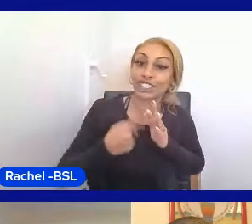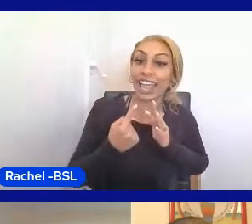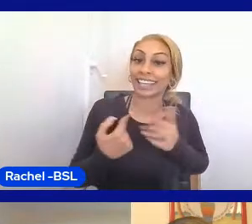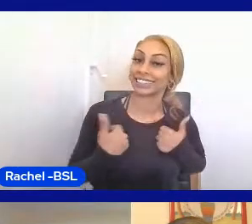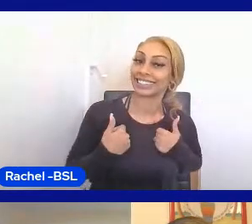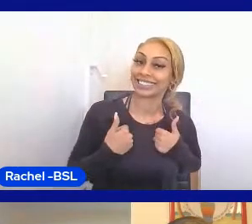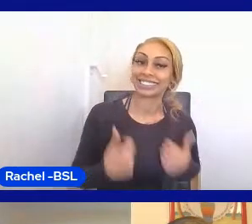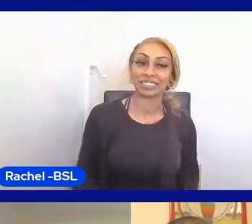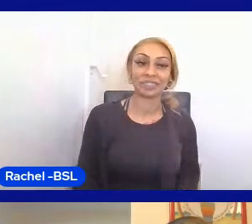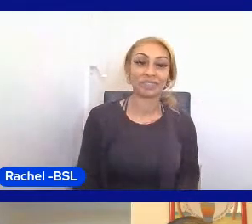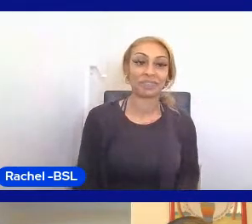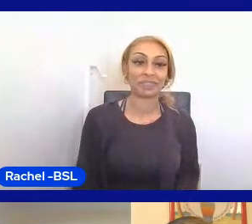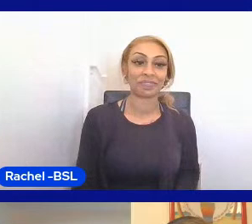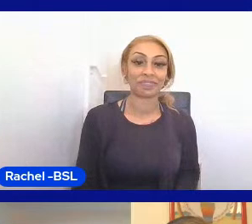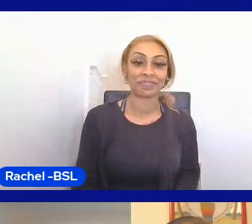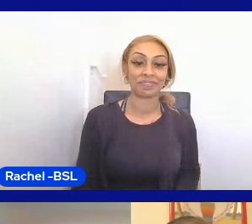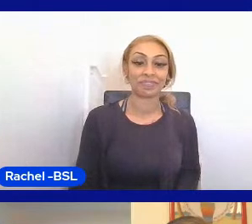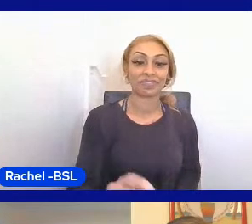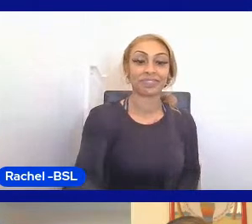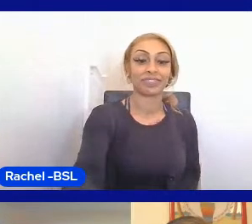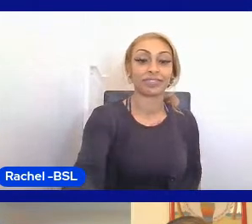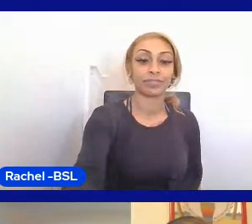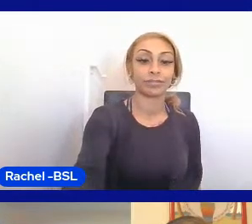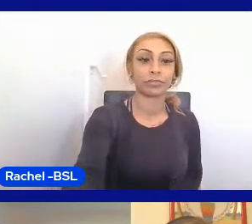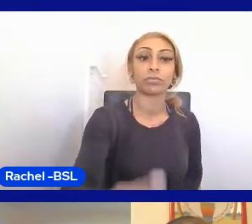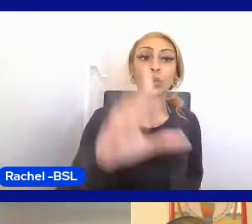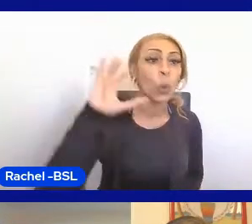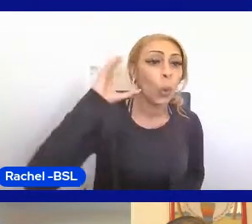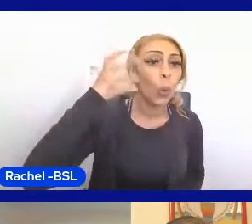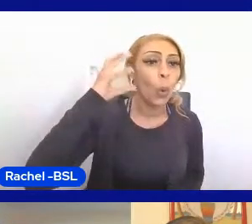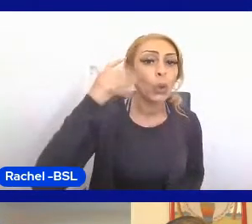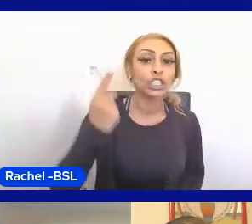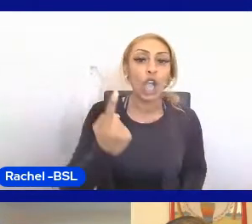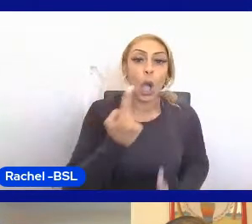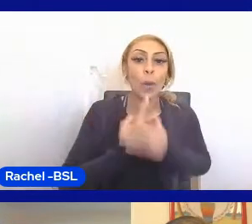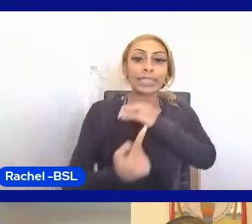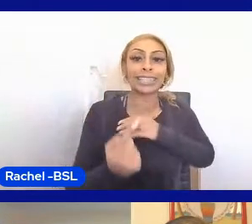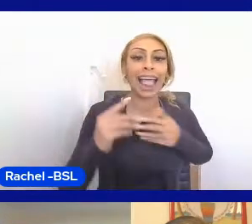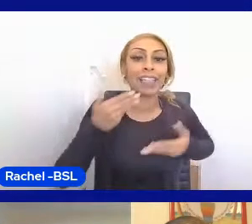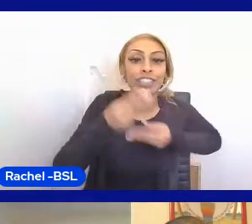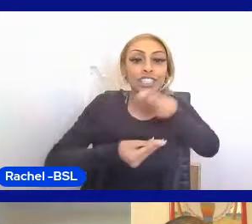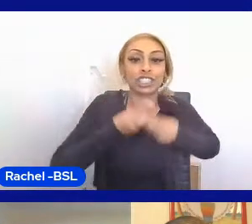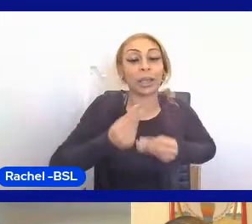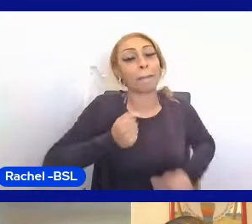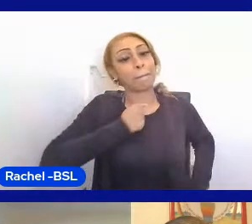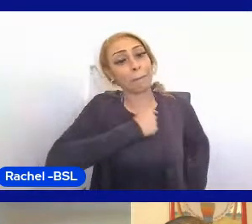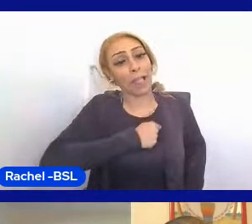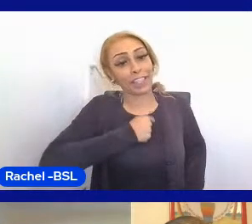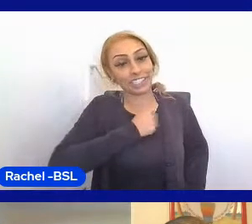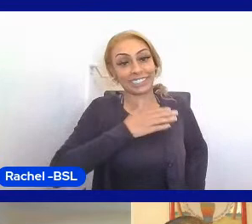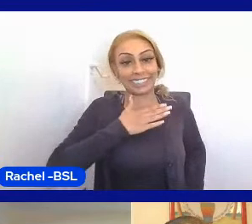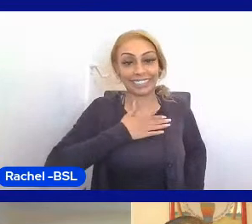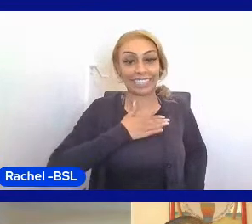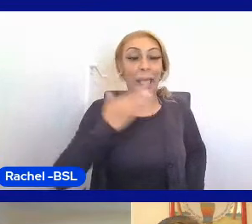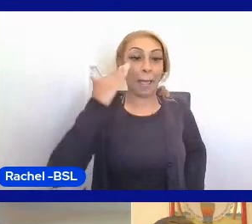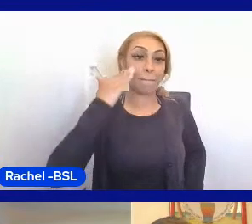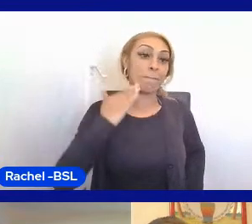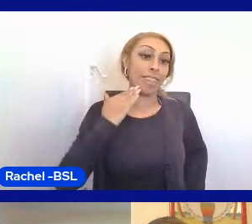I am the founder of the seven services of Saint Pauls Project. Could you do your audio self-description as well please?